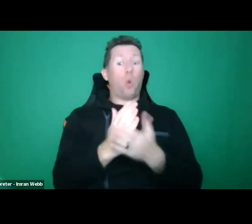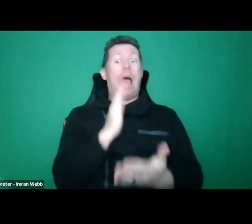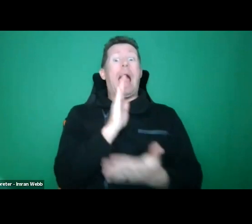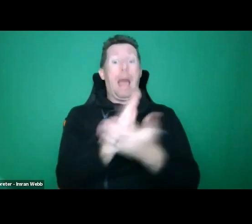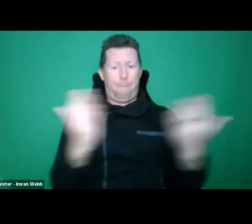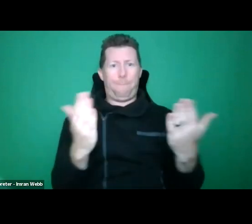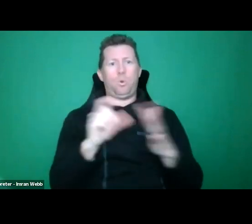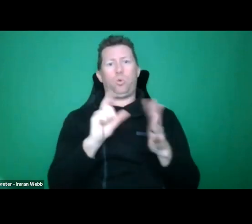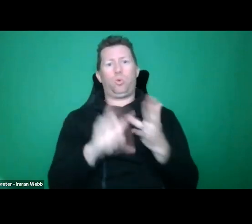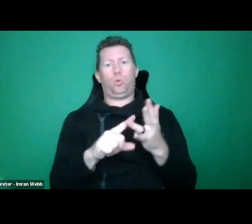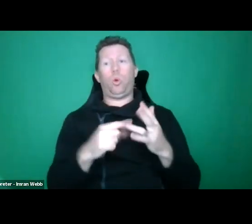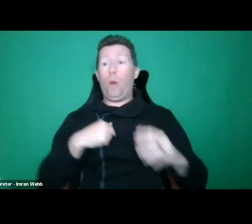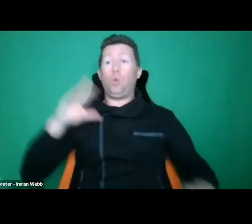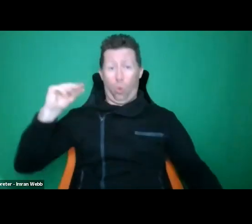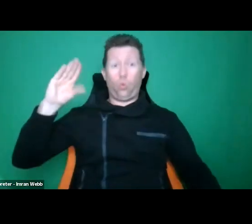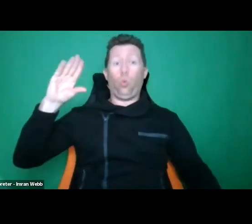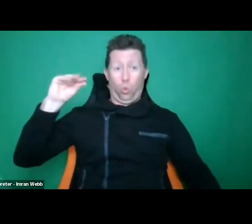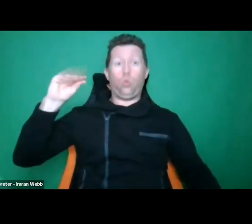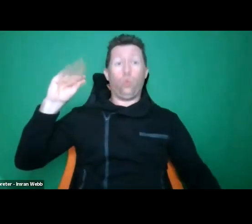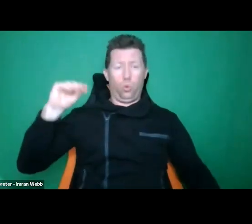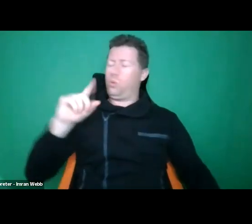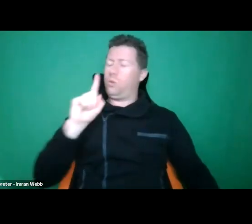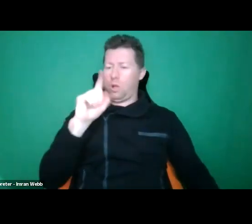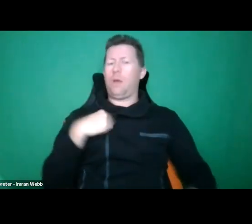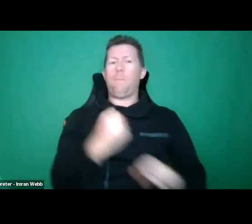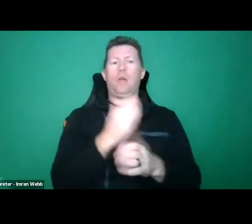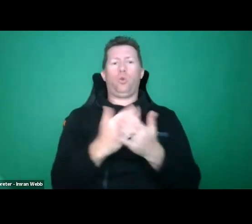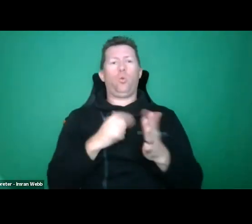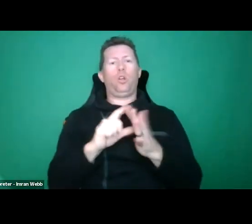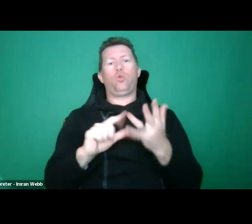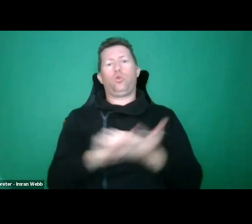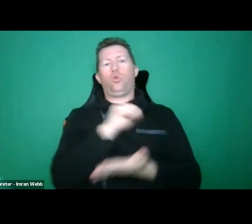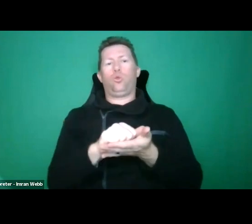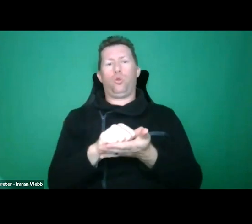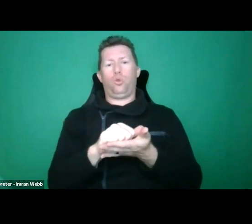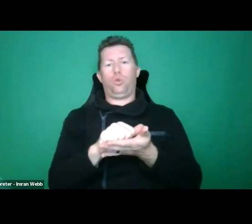for making sure that takes place are there, and even so are meeting